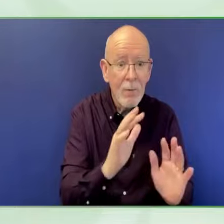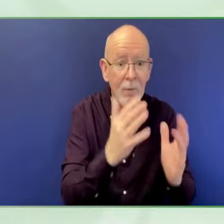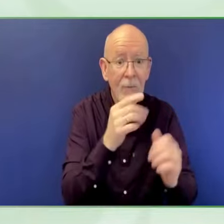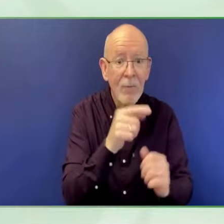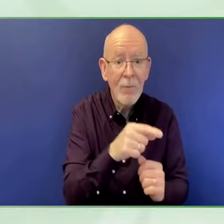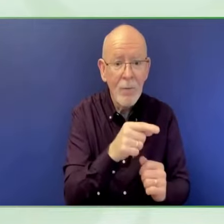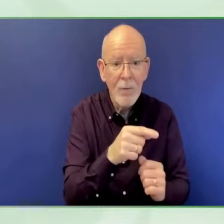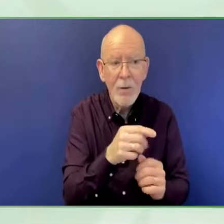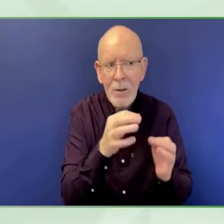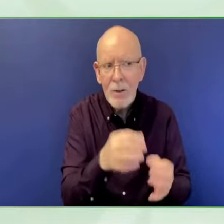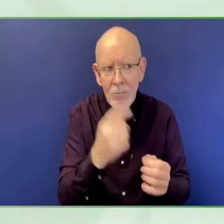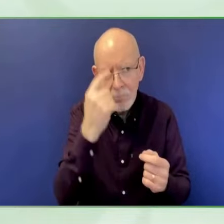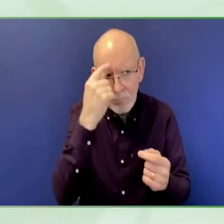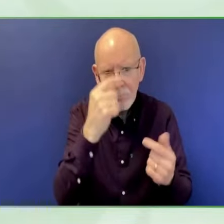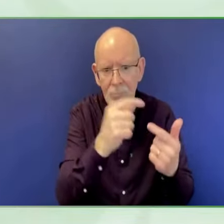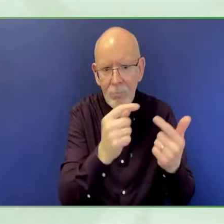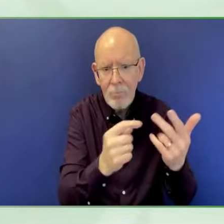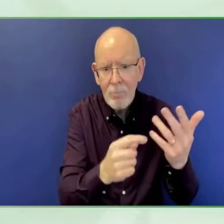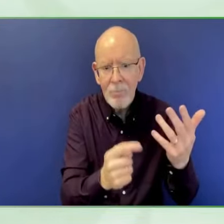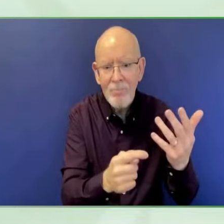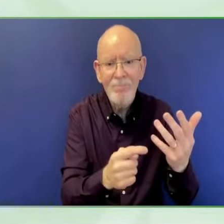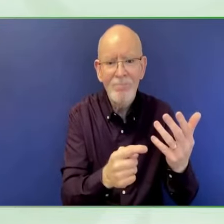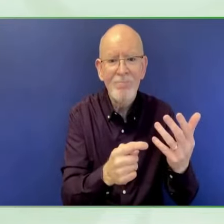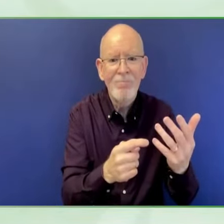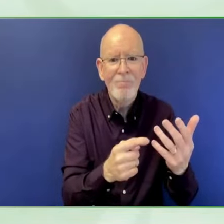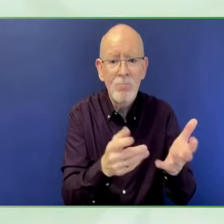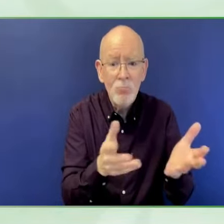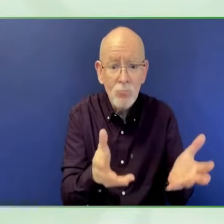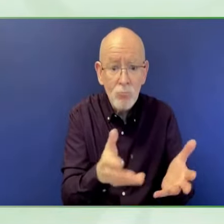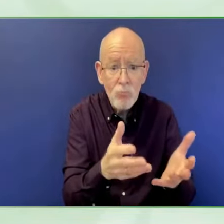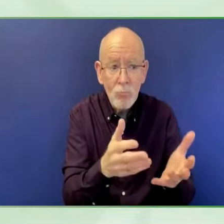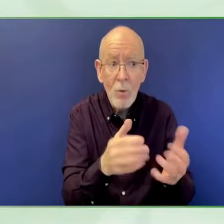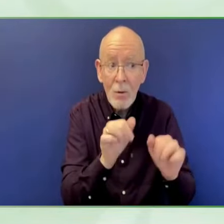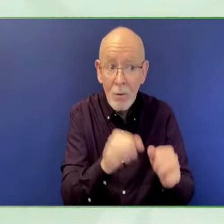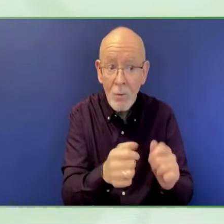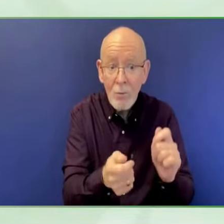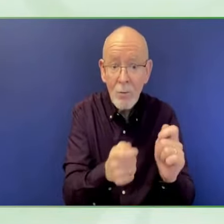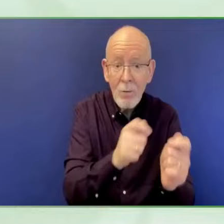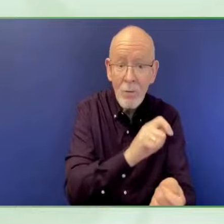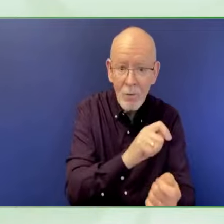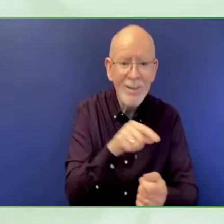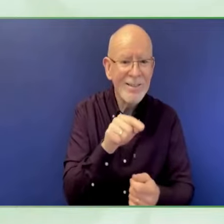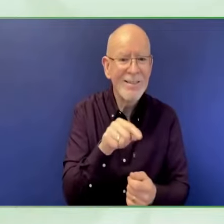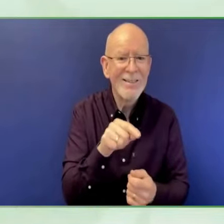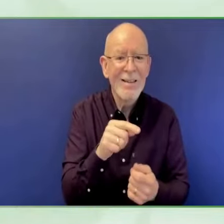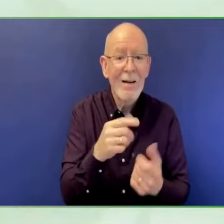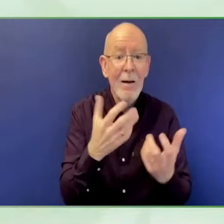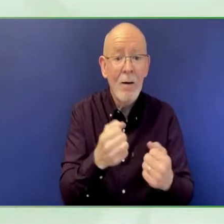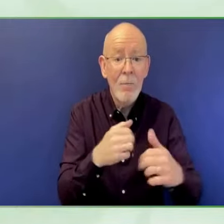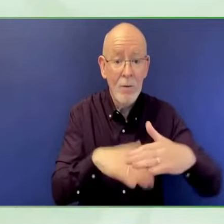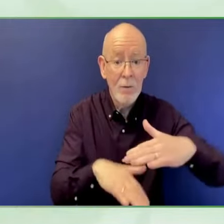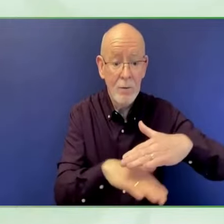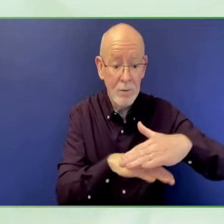Are there enough opportunities in work and leisure for people with